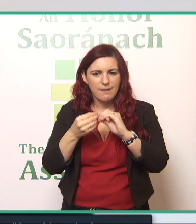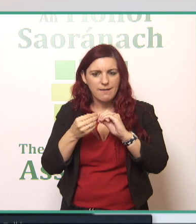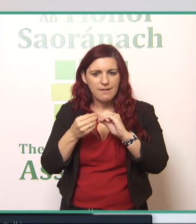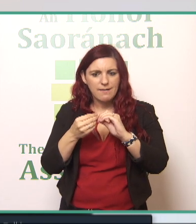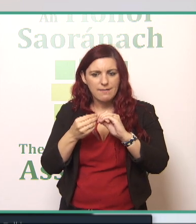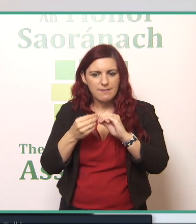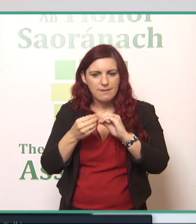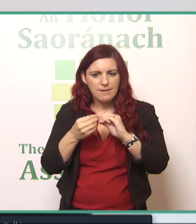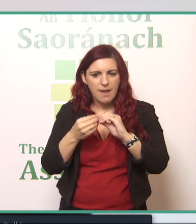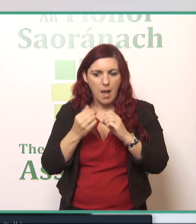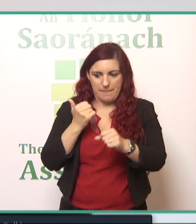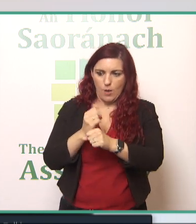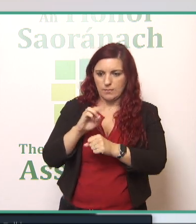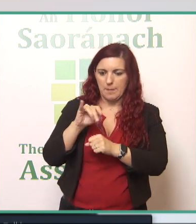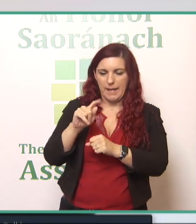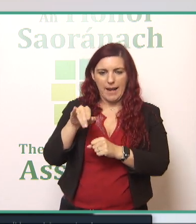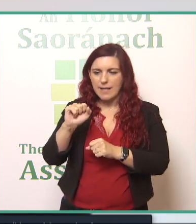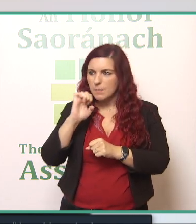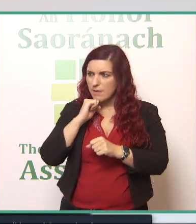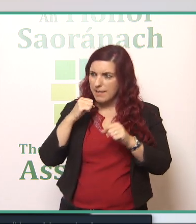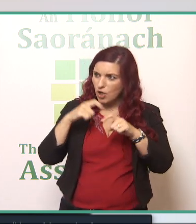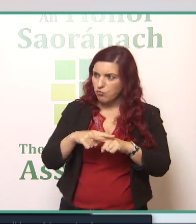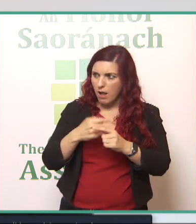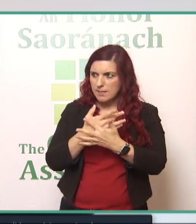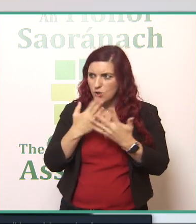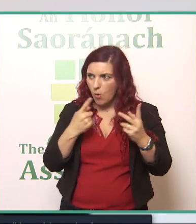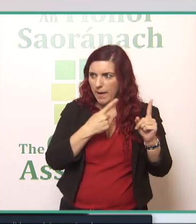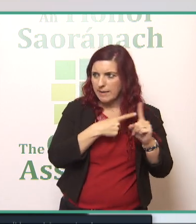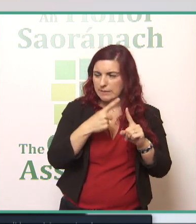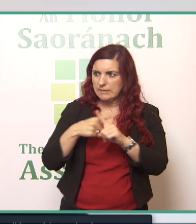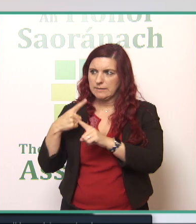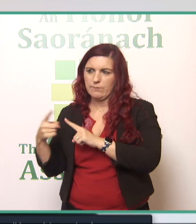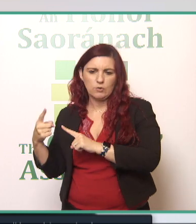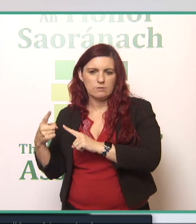of peak lands because they do craft as so many cultural sectors of our communities